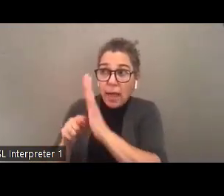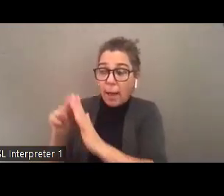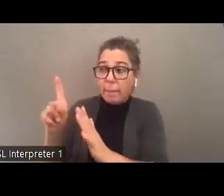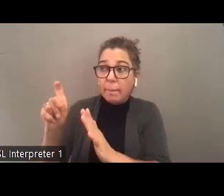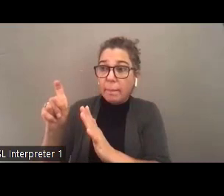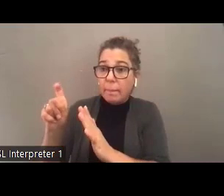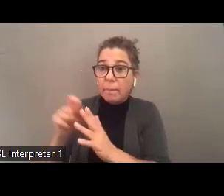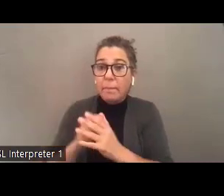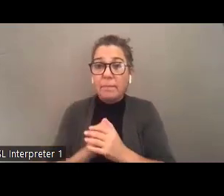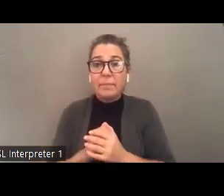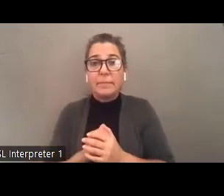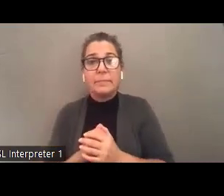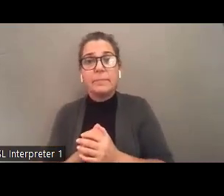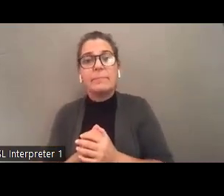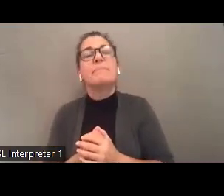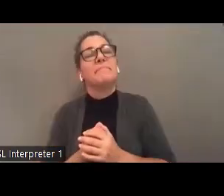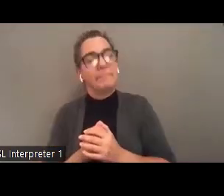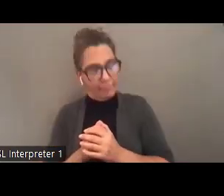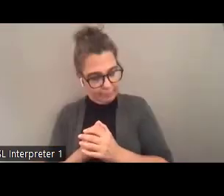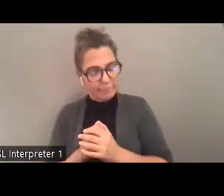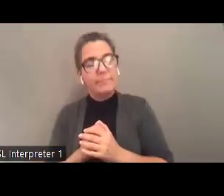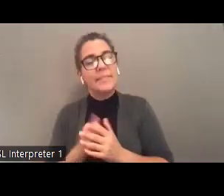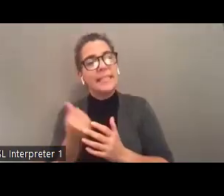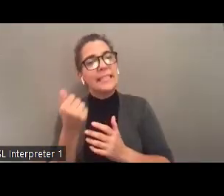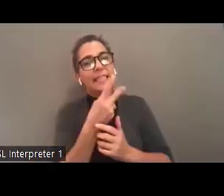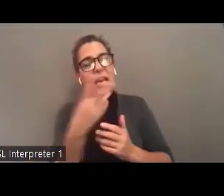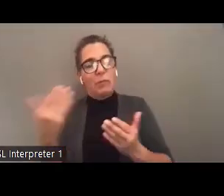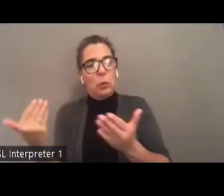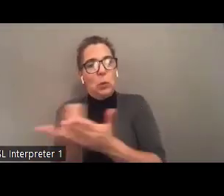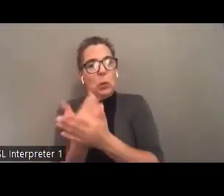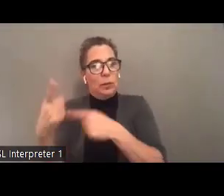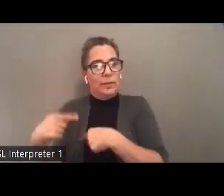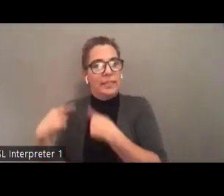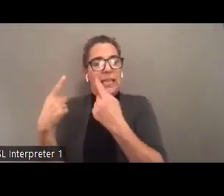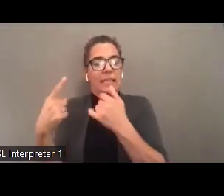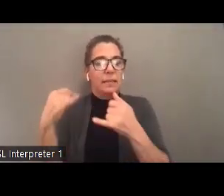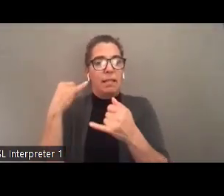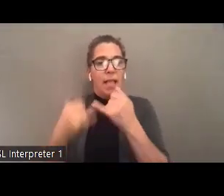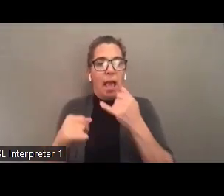Taunton Paine: Yes. There have been several developments since the last webinar that I'd like to mention.